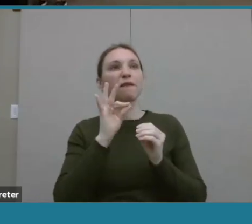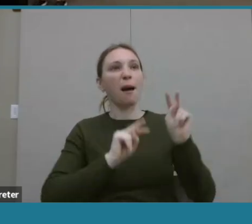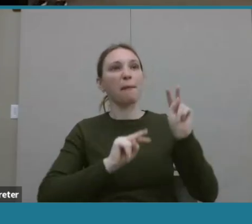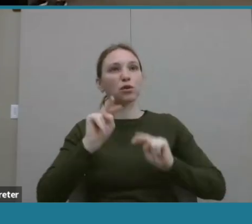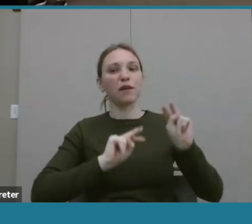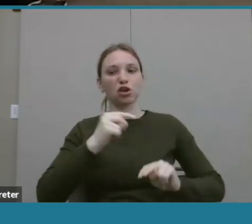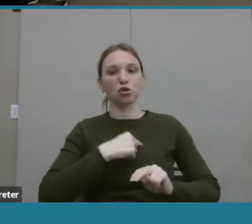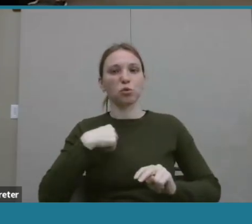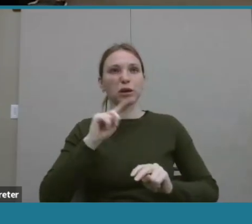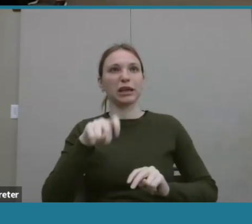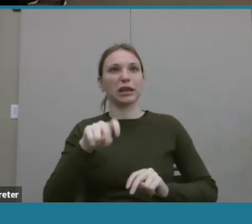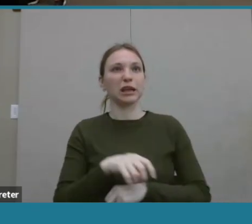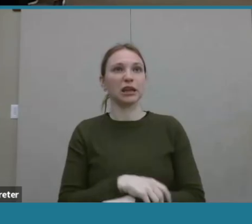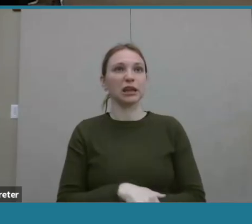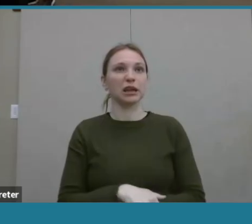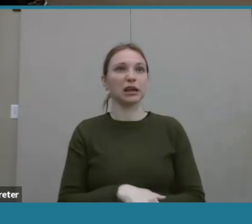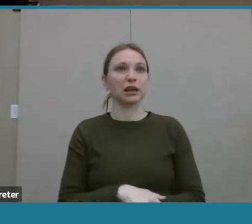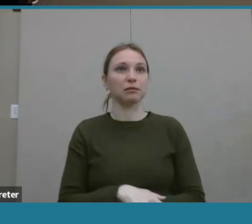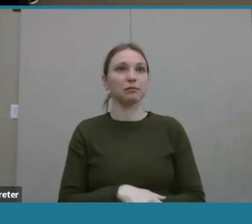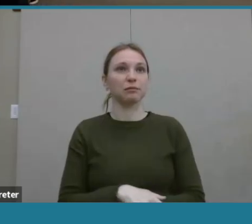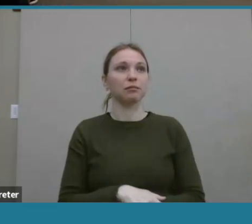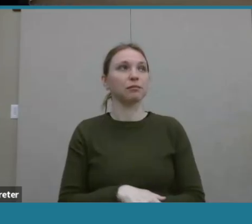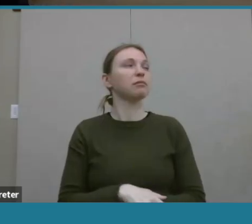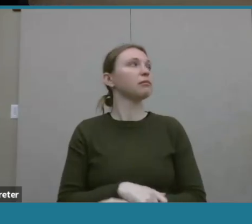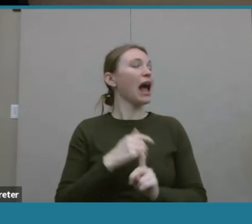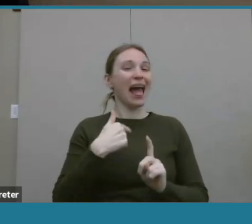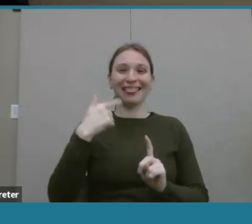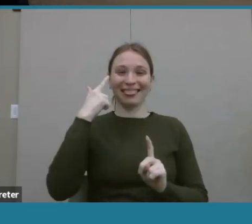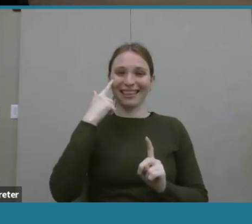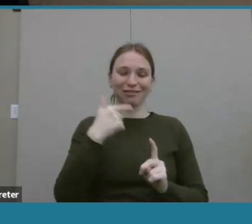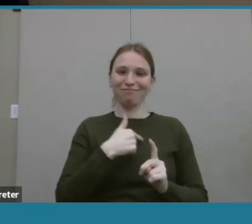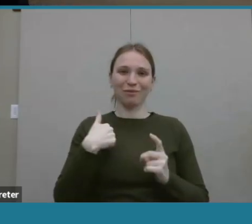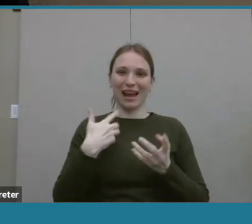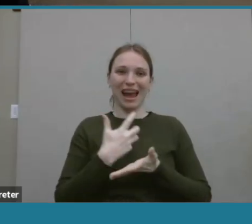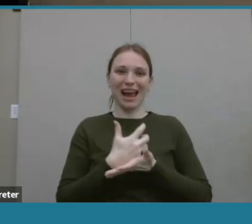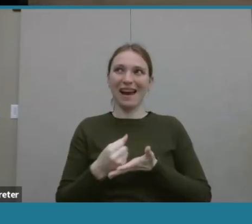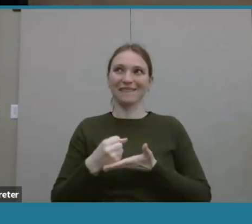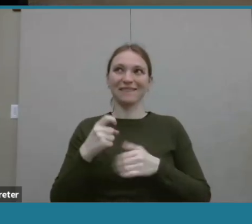Needed. So I think, I think we have time. You want to talk again?